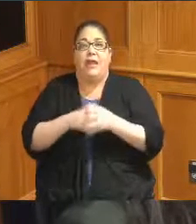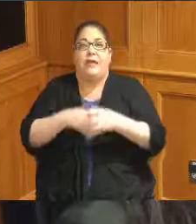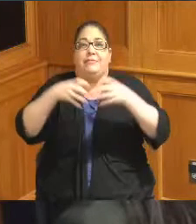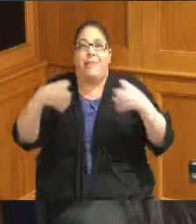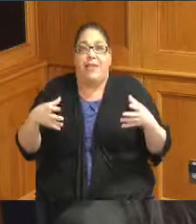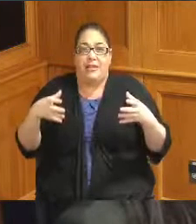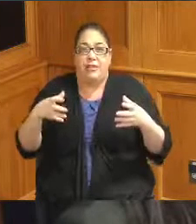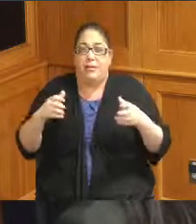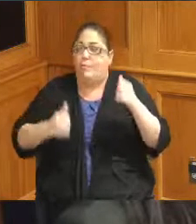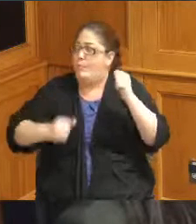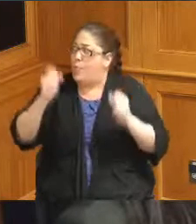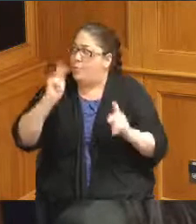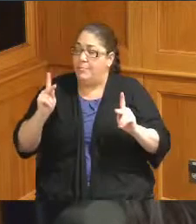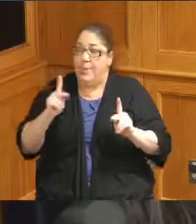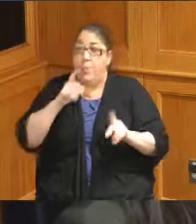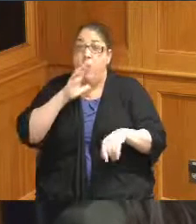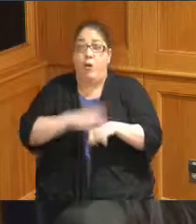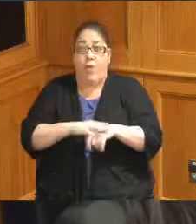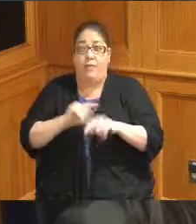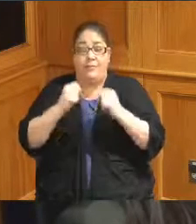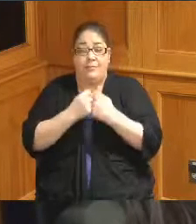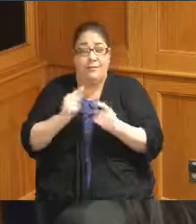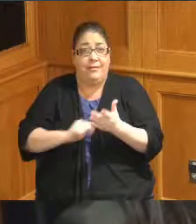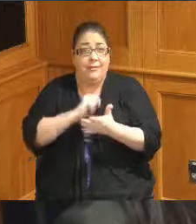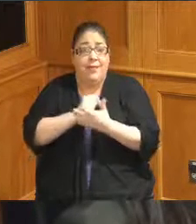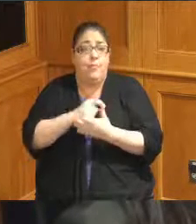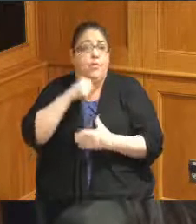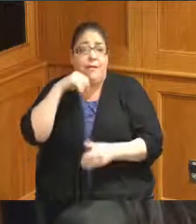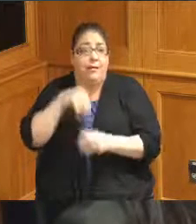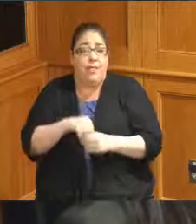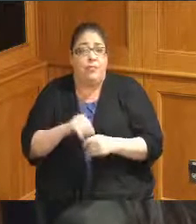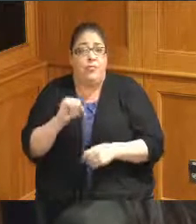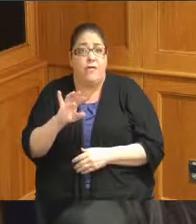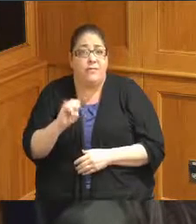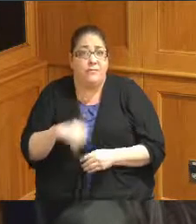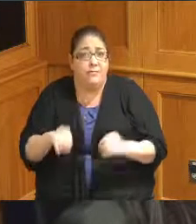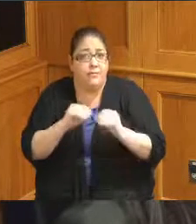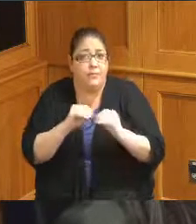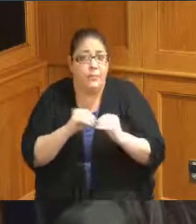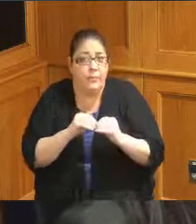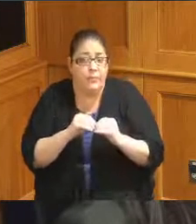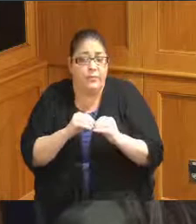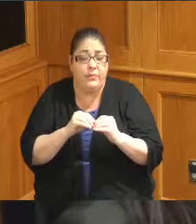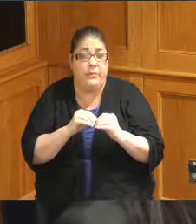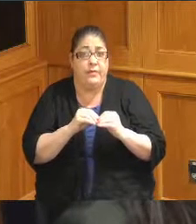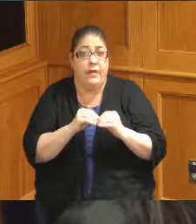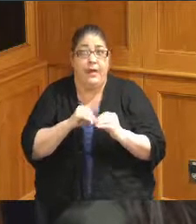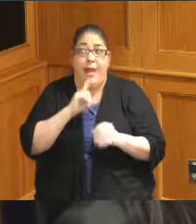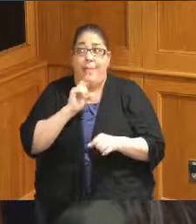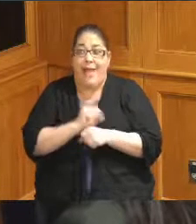they're gone they're no longer in office I'm the only one around who actually is been a deputy